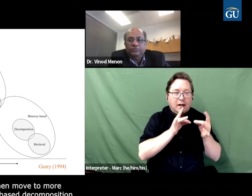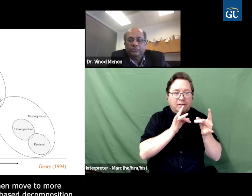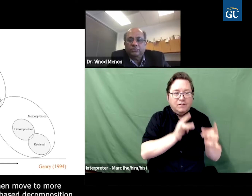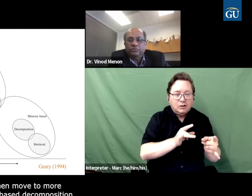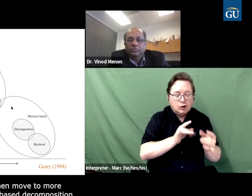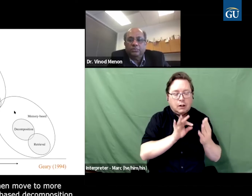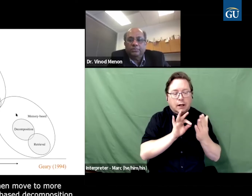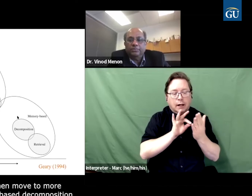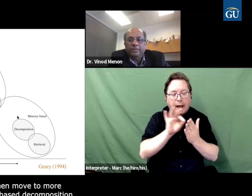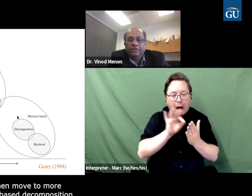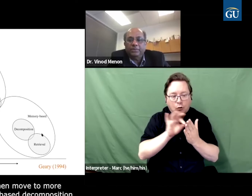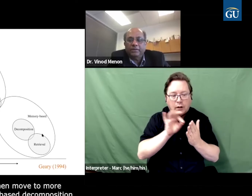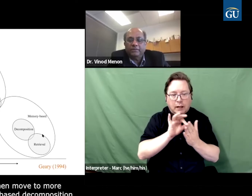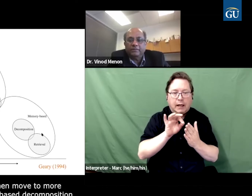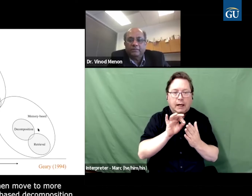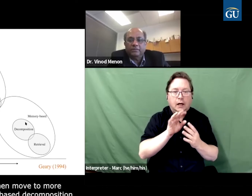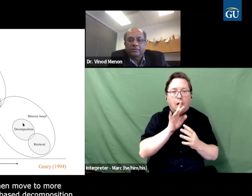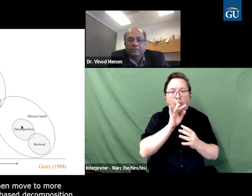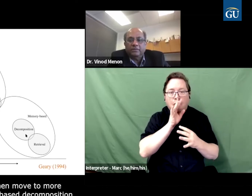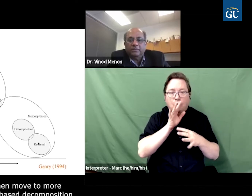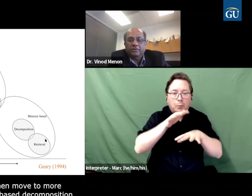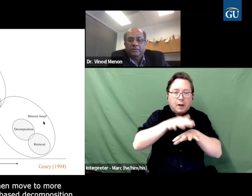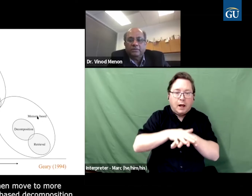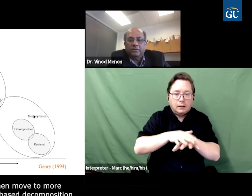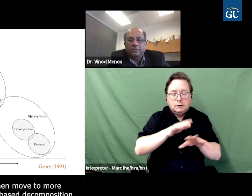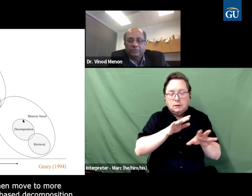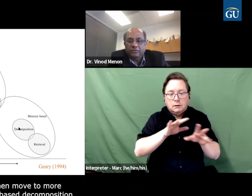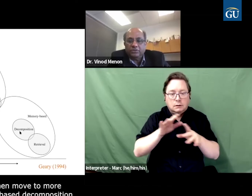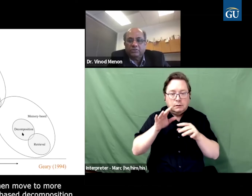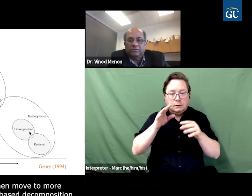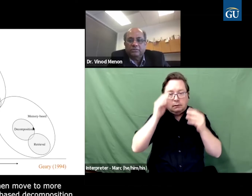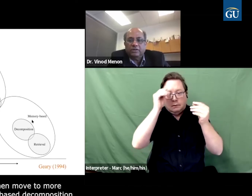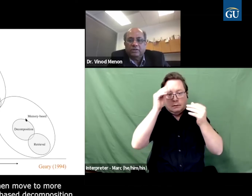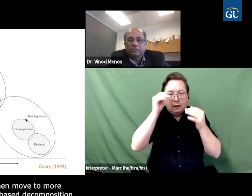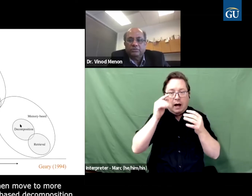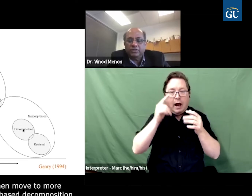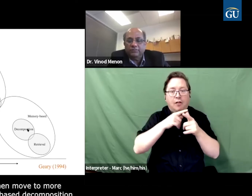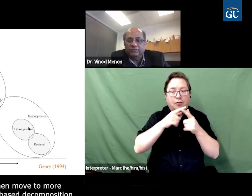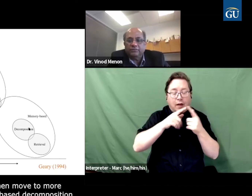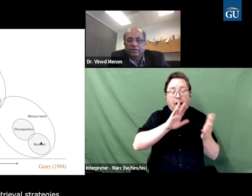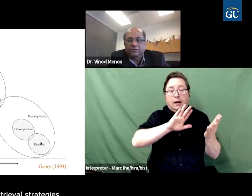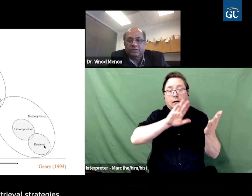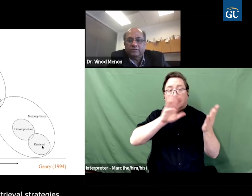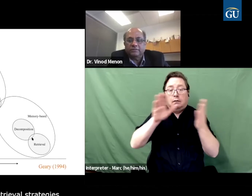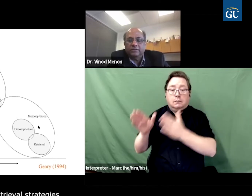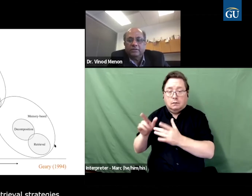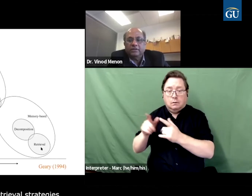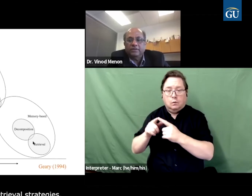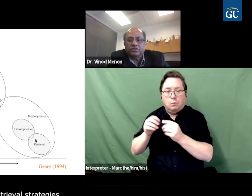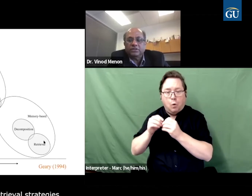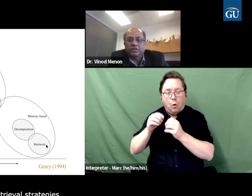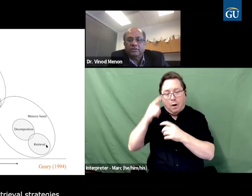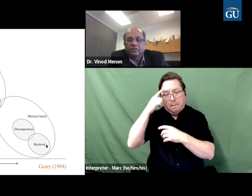and then move to more memory-based